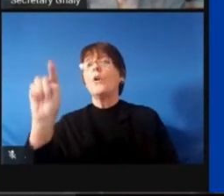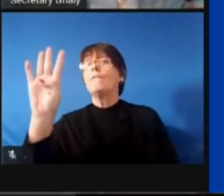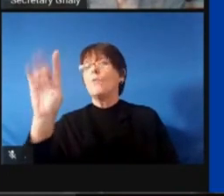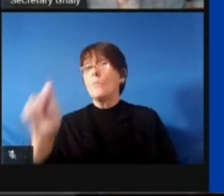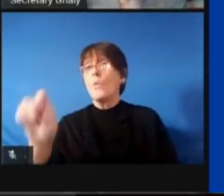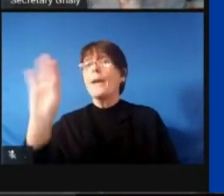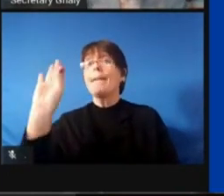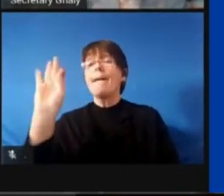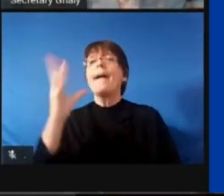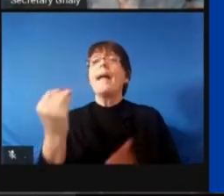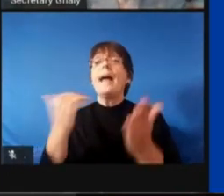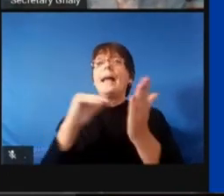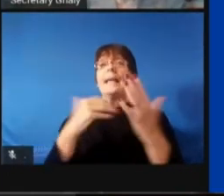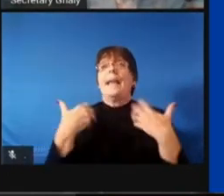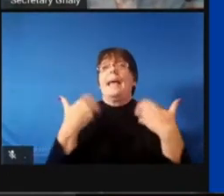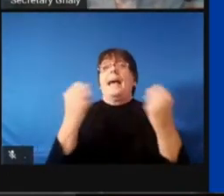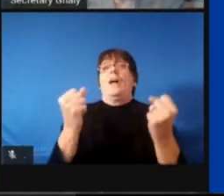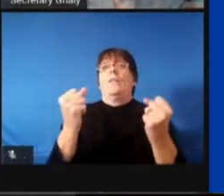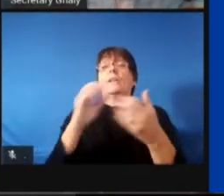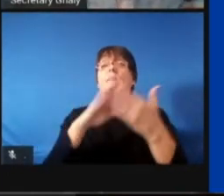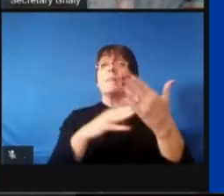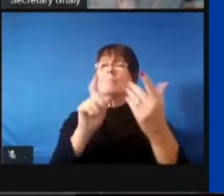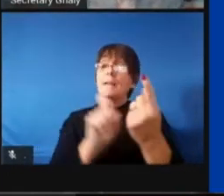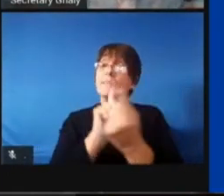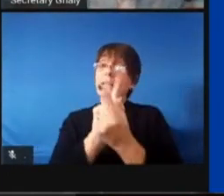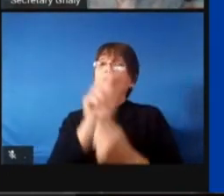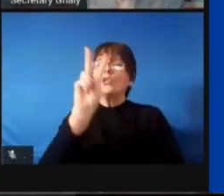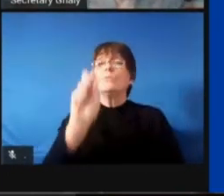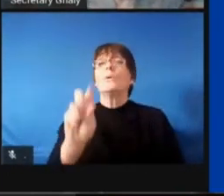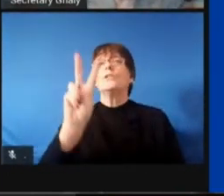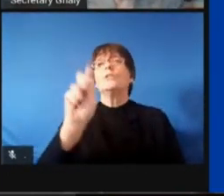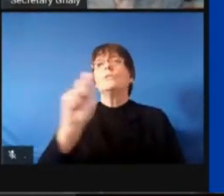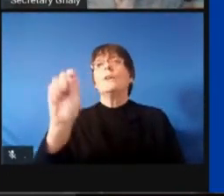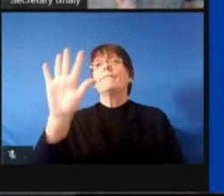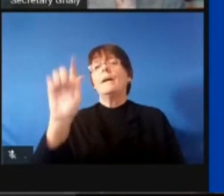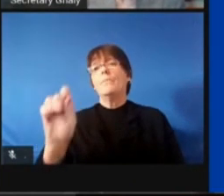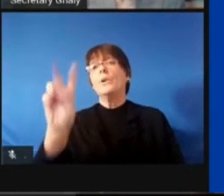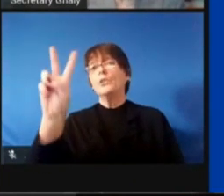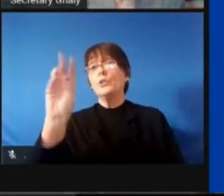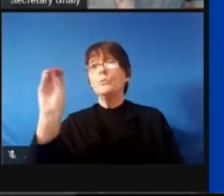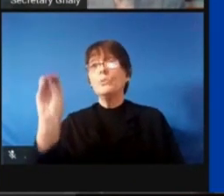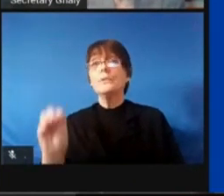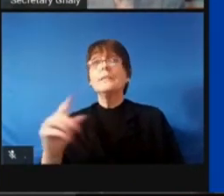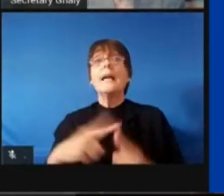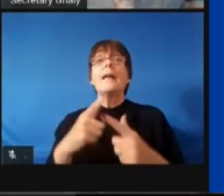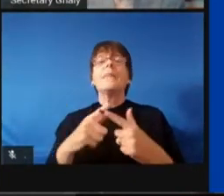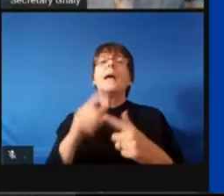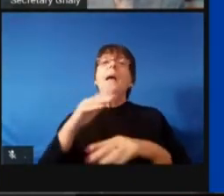AGAIN, WE HAVE MODERATE OF ORANGE OF 1.02 1.9% HIS RATES.